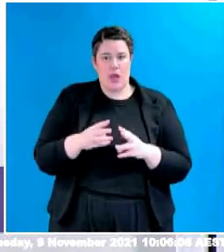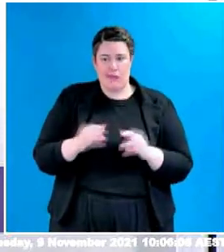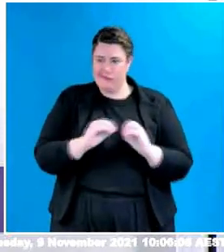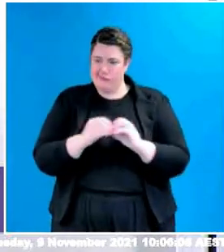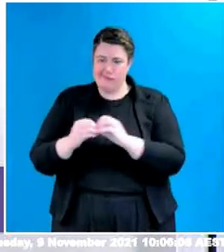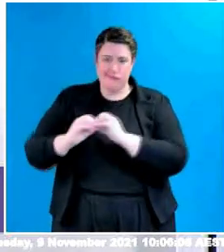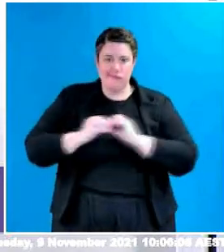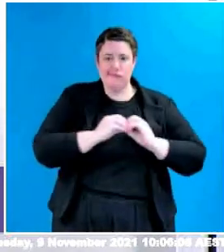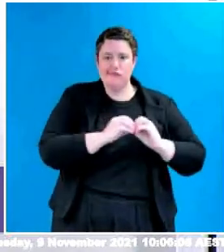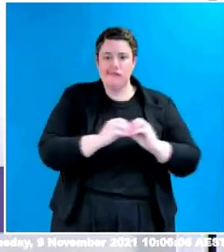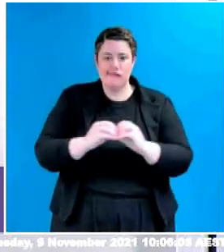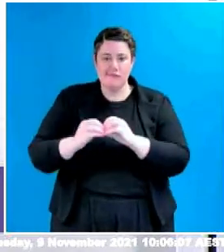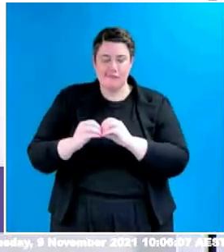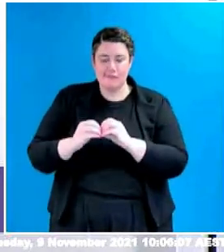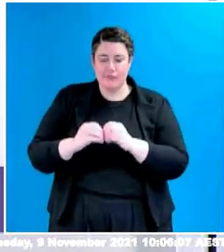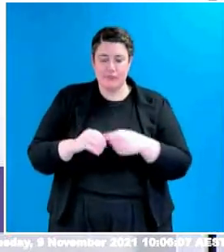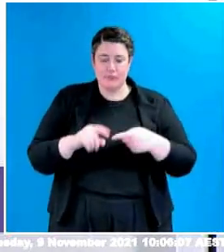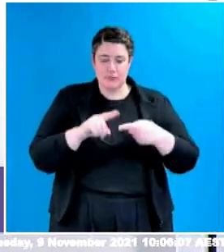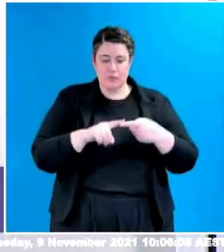First, let's deal with the scrutiny.